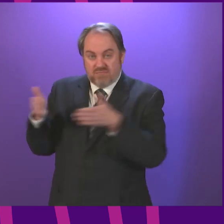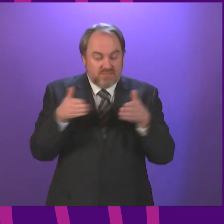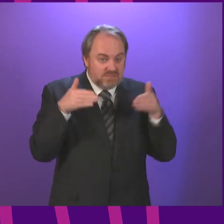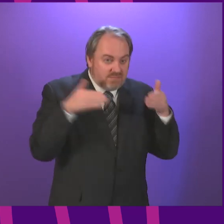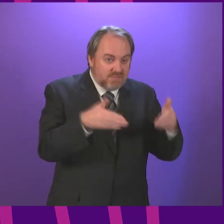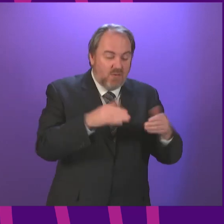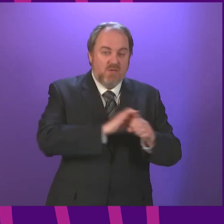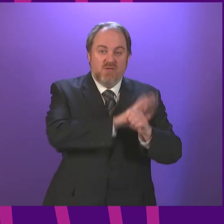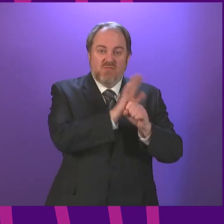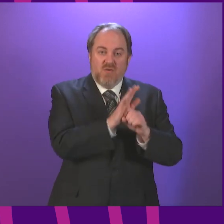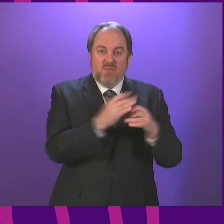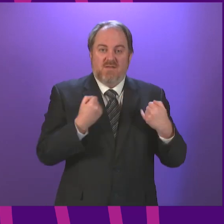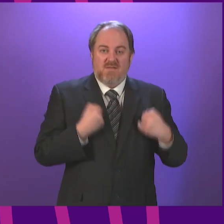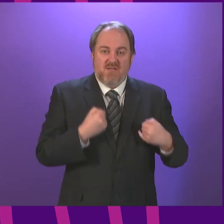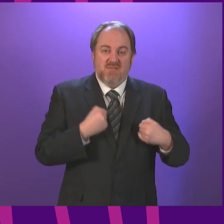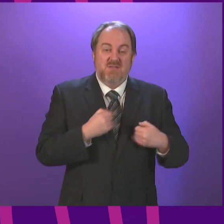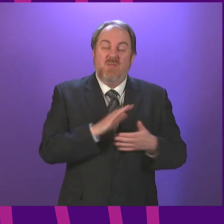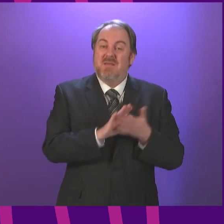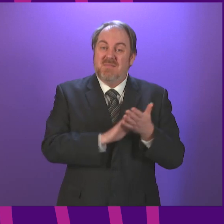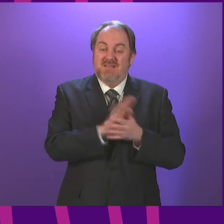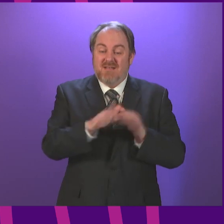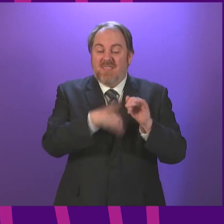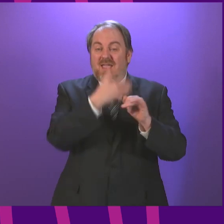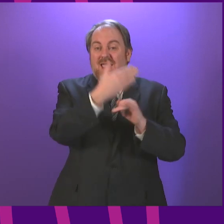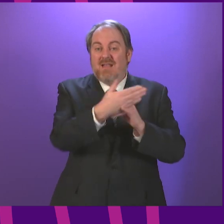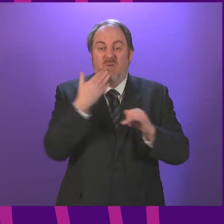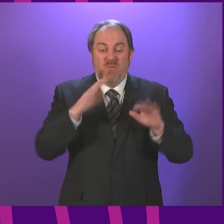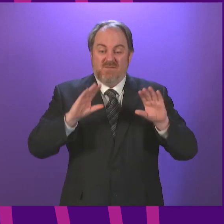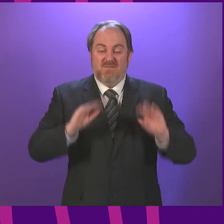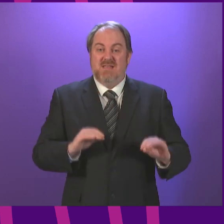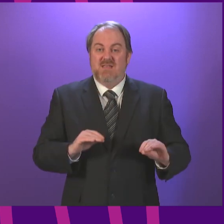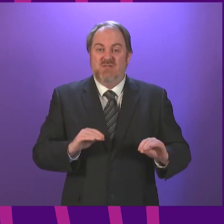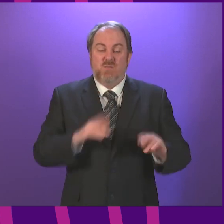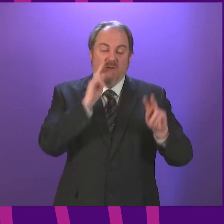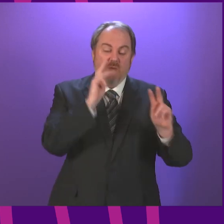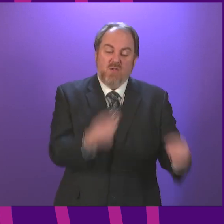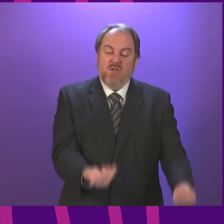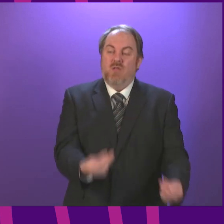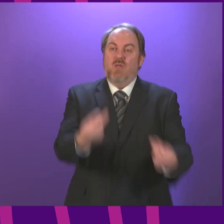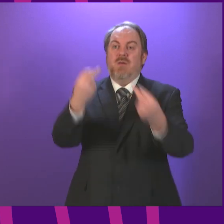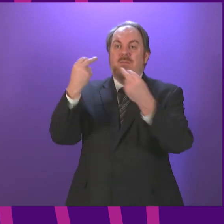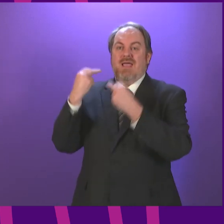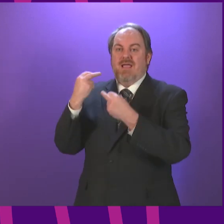look back and reflect on all of this, we will find that the toll was much greater than just the direct toll of the pandemic.